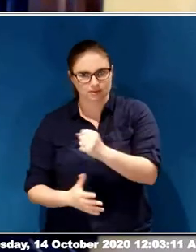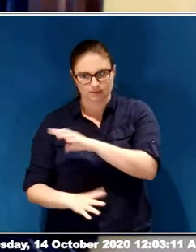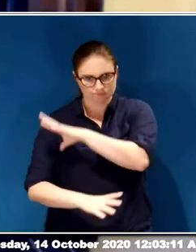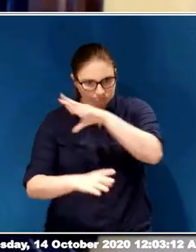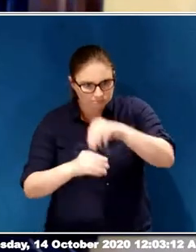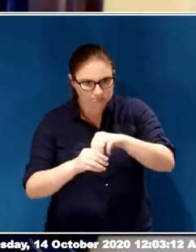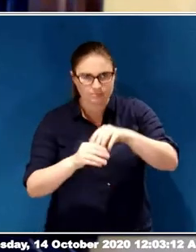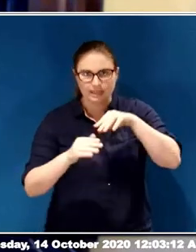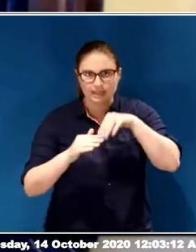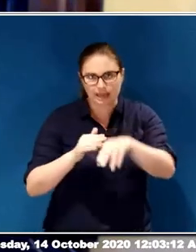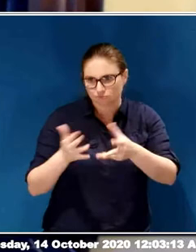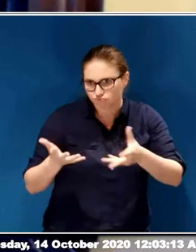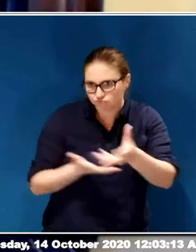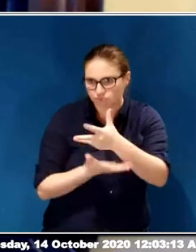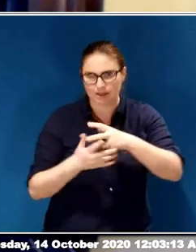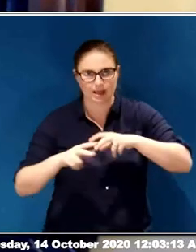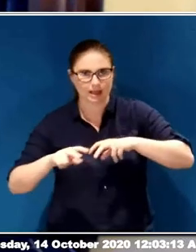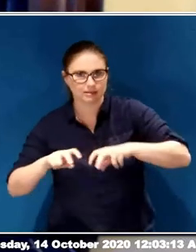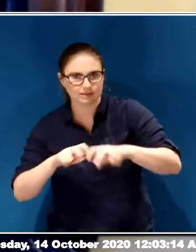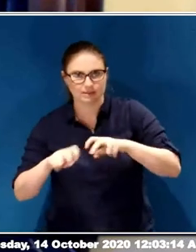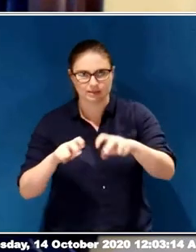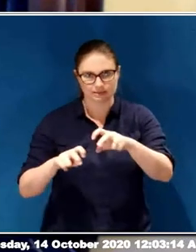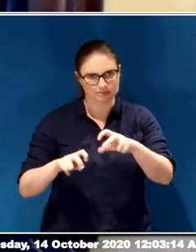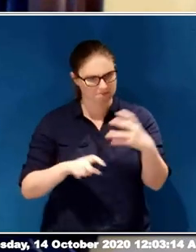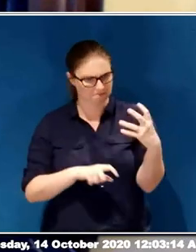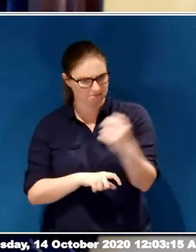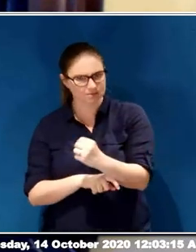Thank you. Excuse me for one moment.